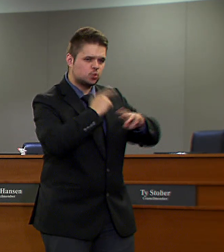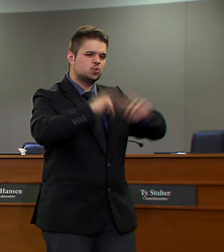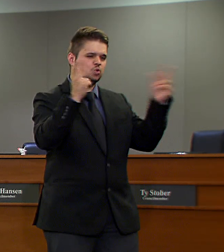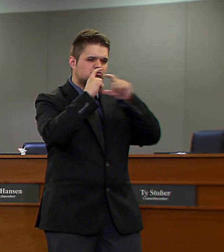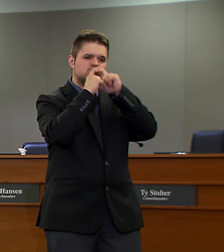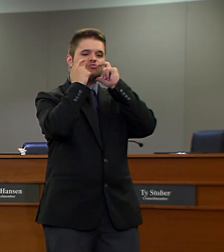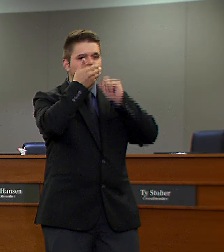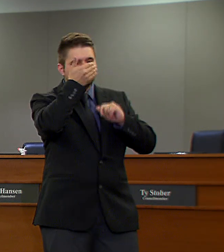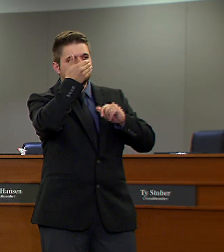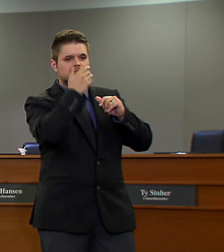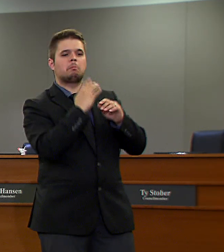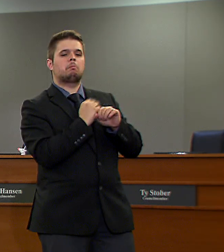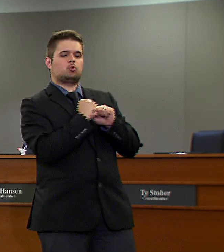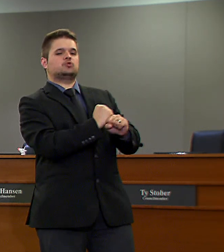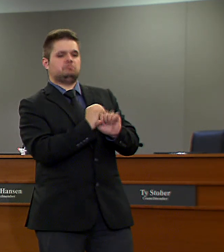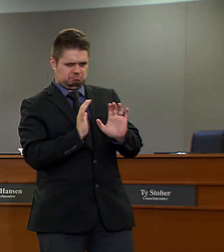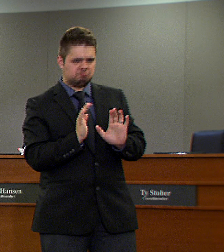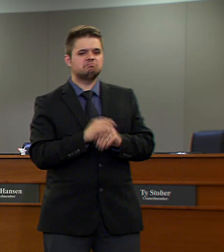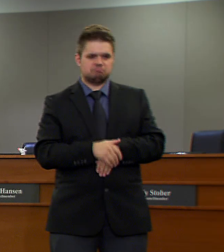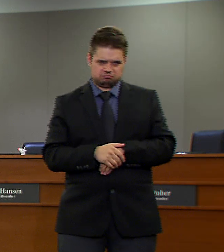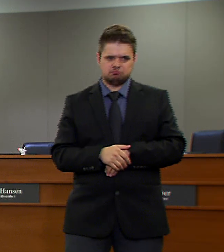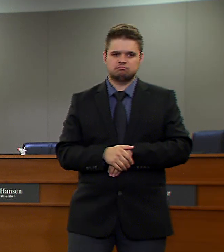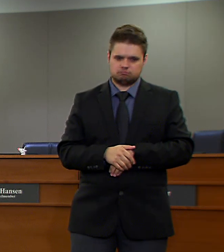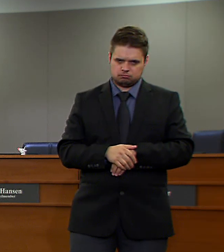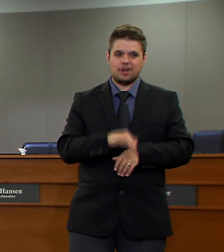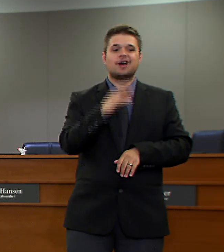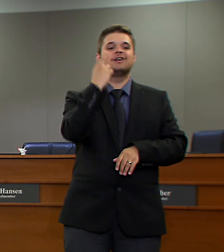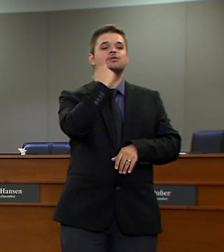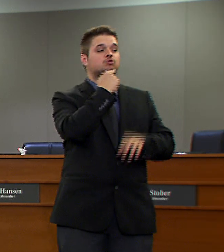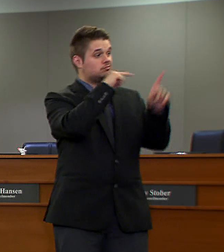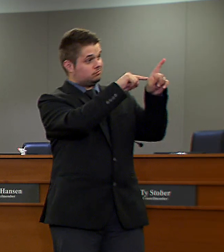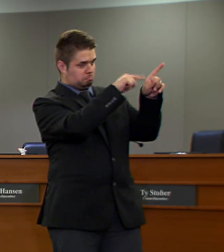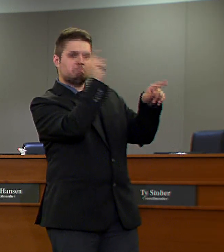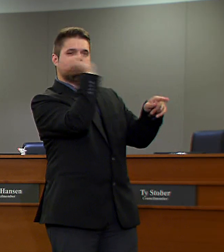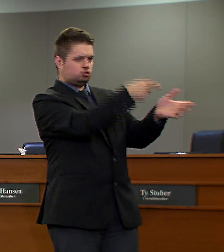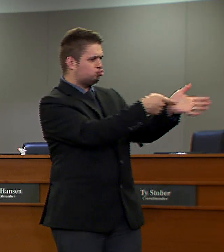customers contact information for the purposes of contacting